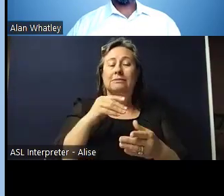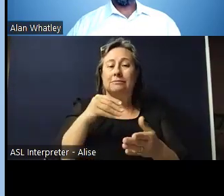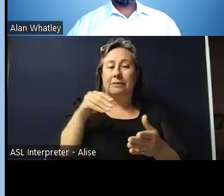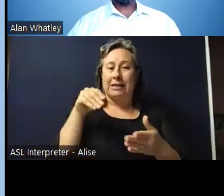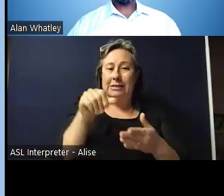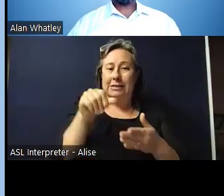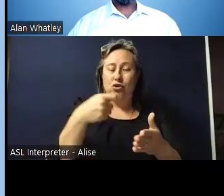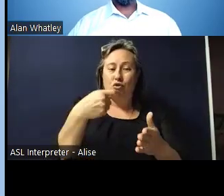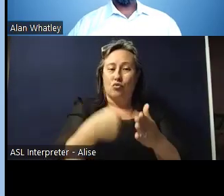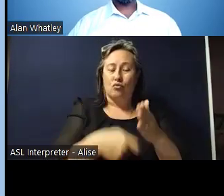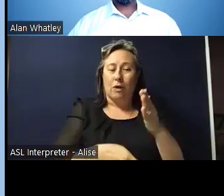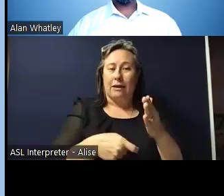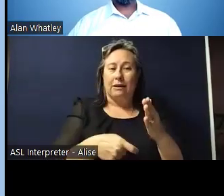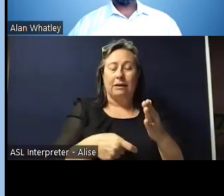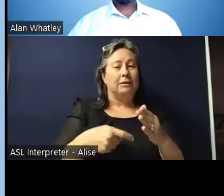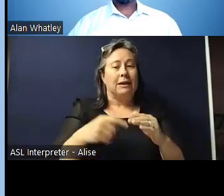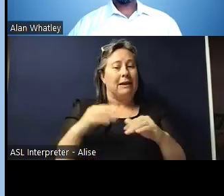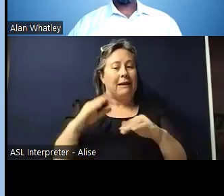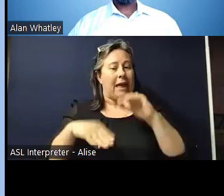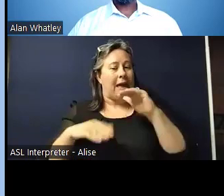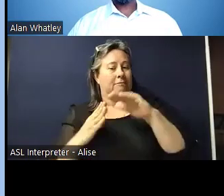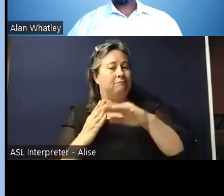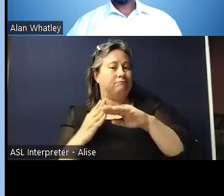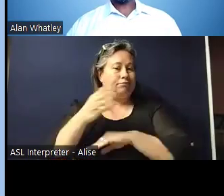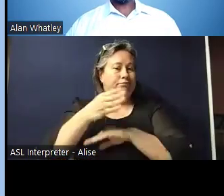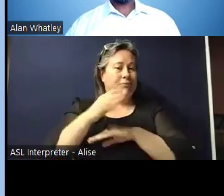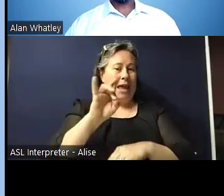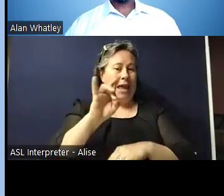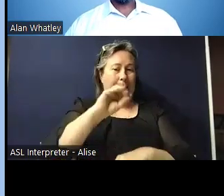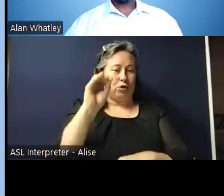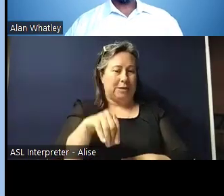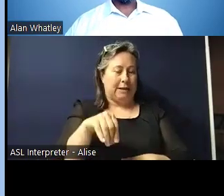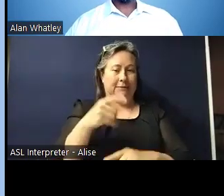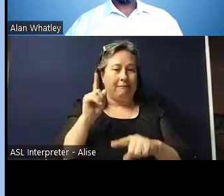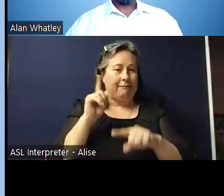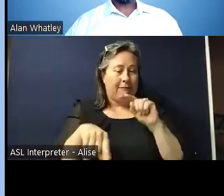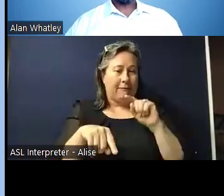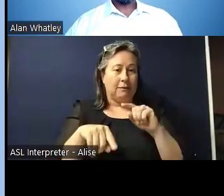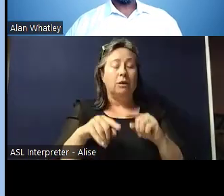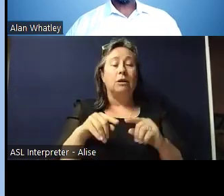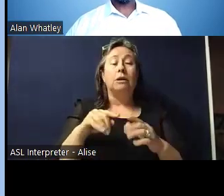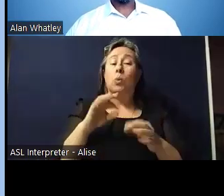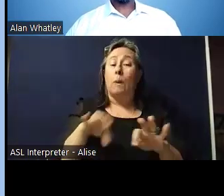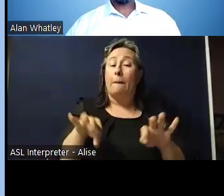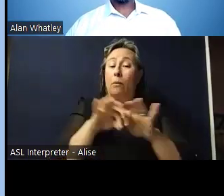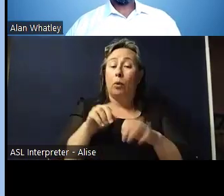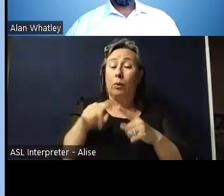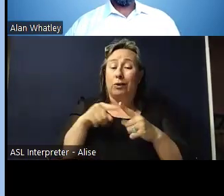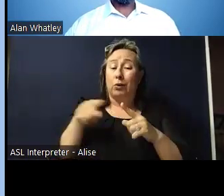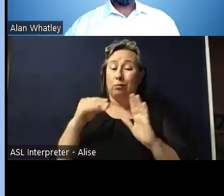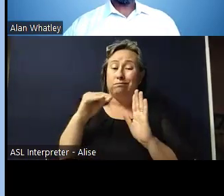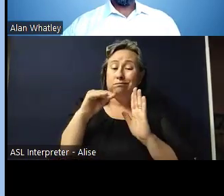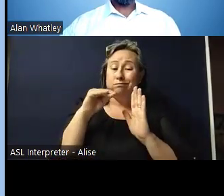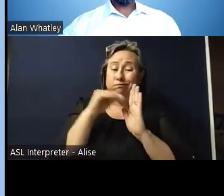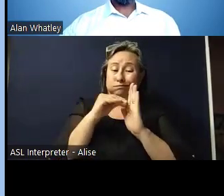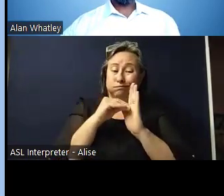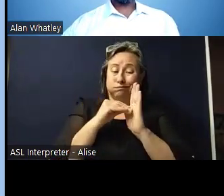cannot exceed 8 percent, and so it's important when entering that field to realize that the FFR